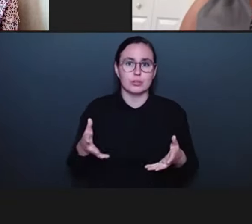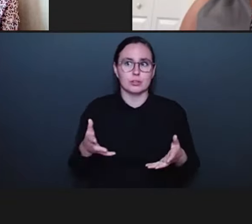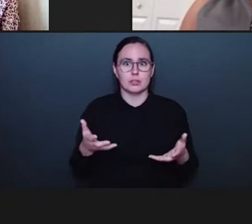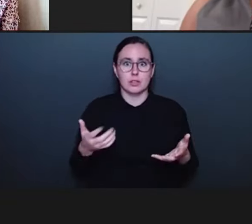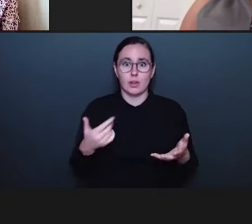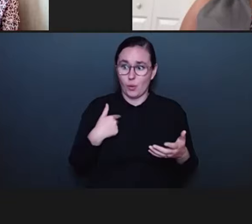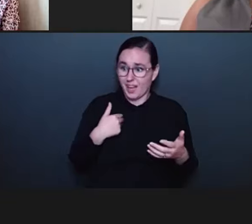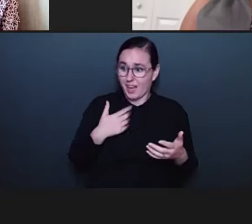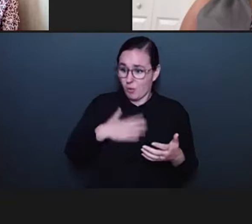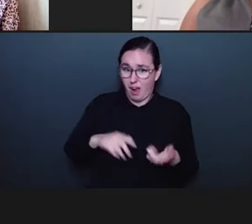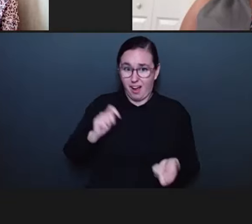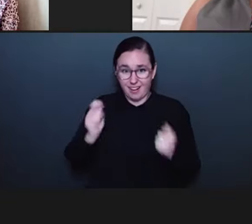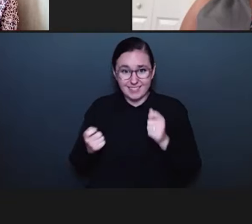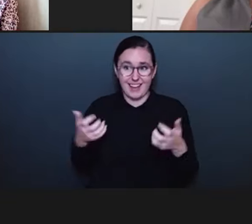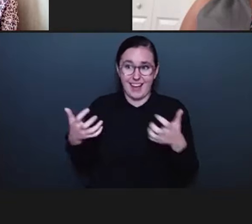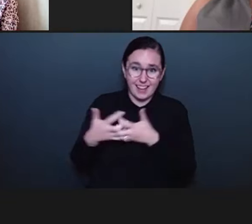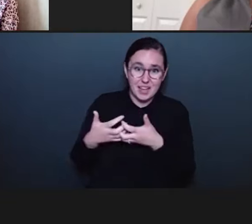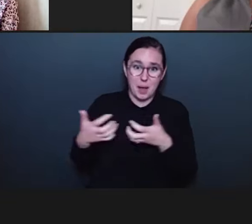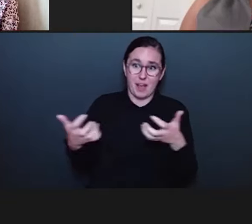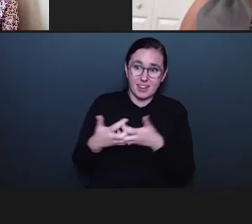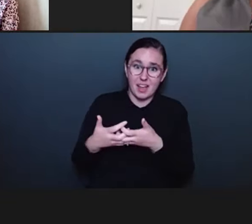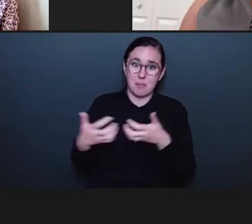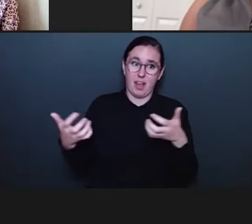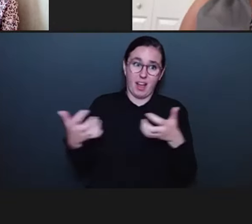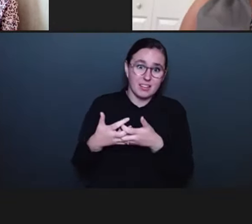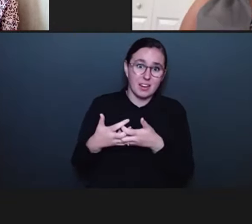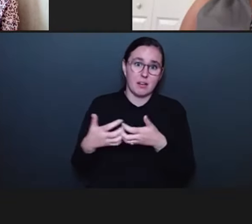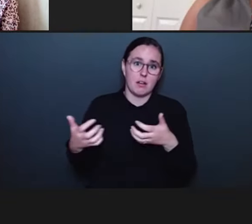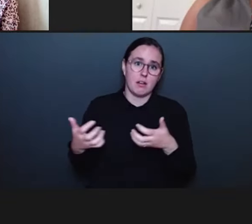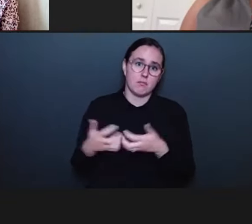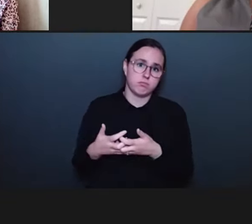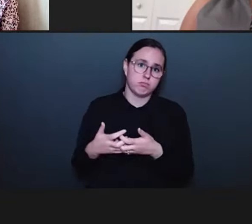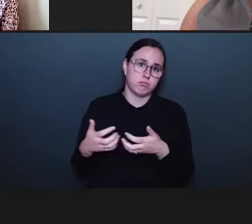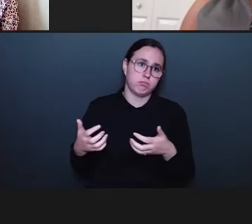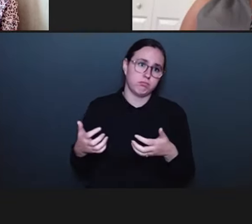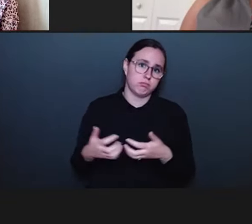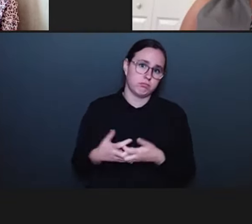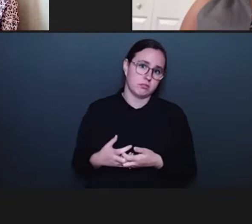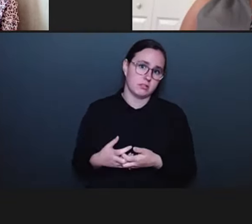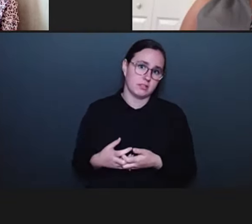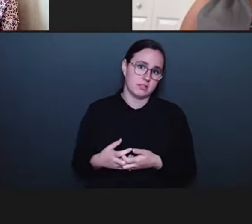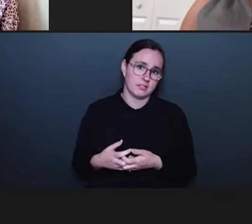irreversible risks which we have to face. That is why I always say that for us as small states that